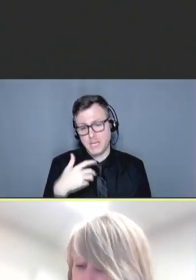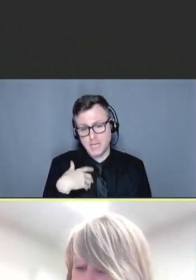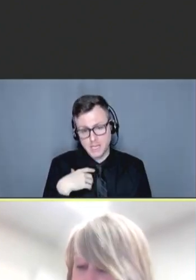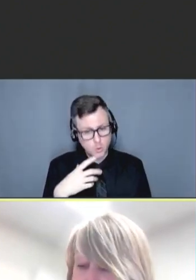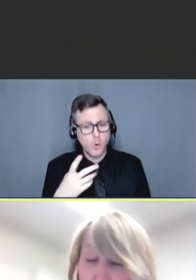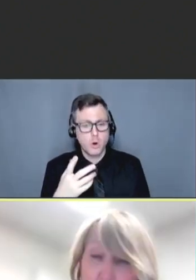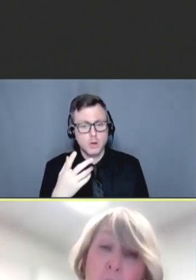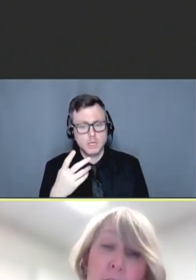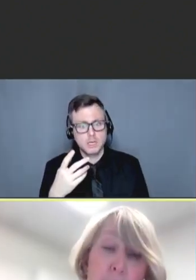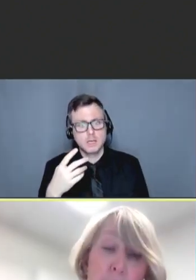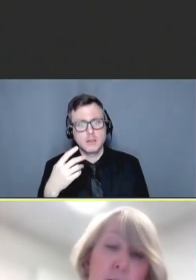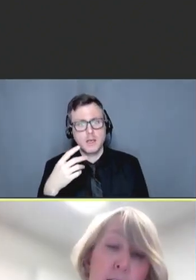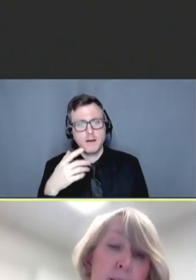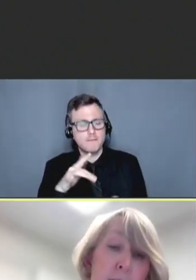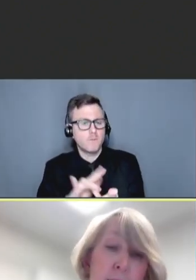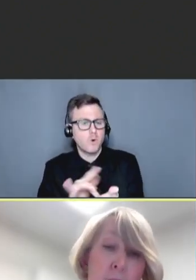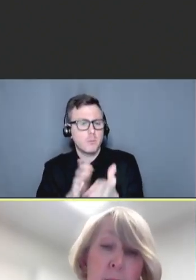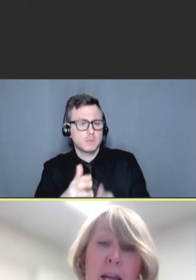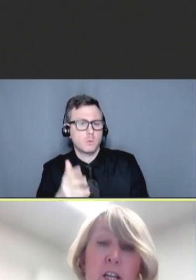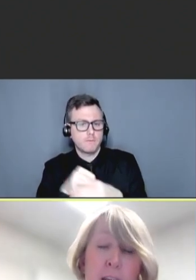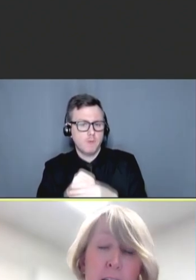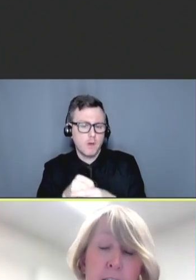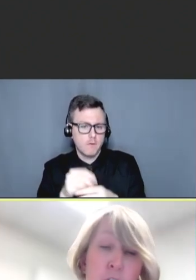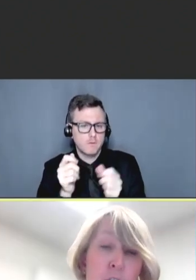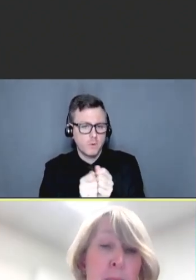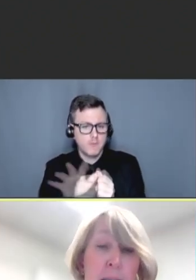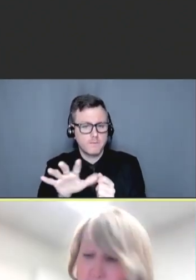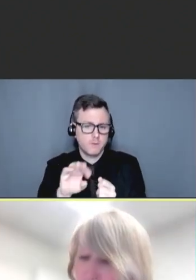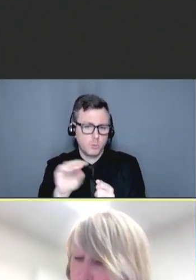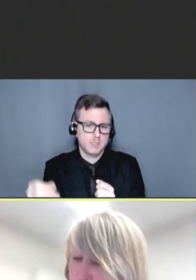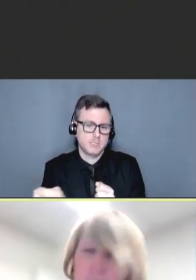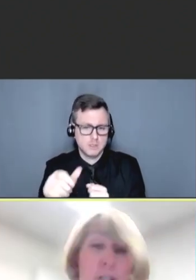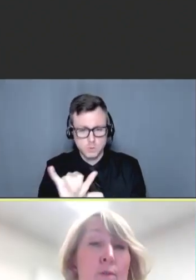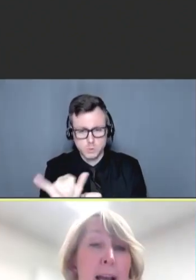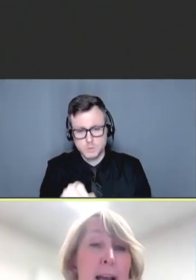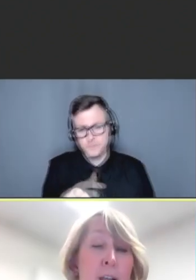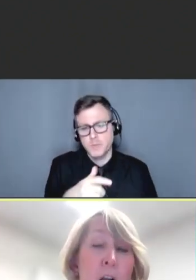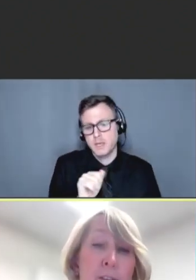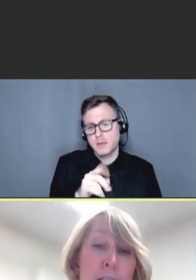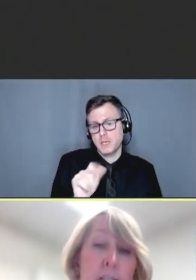The other areas that APHA continues to be engaged in is through vaccine competence.